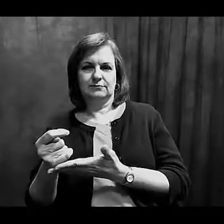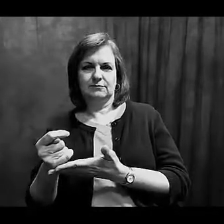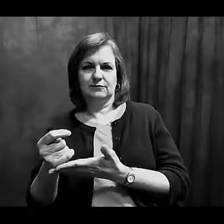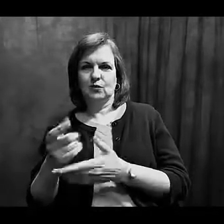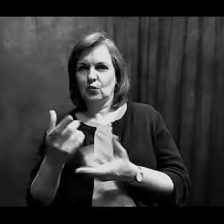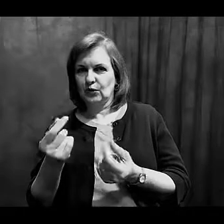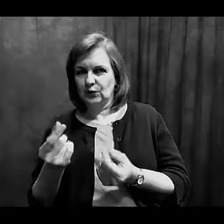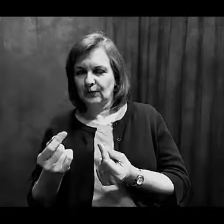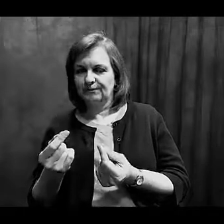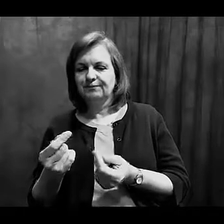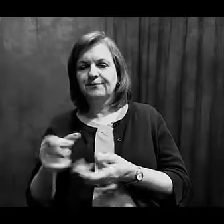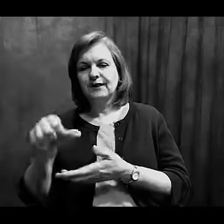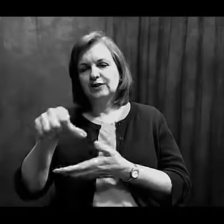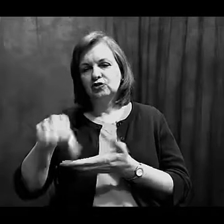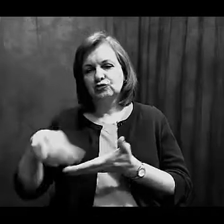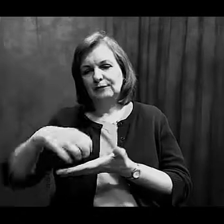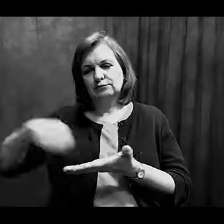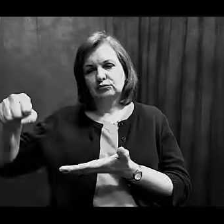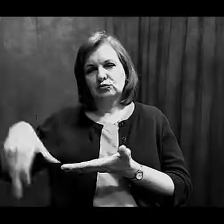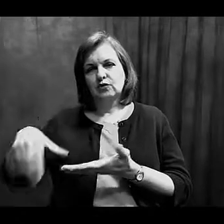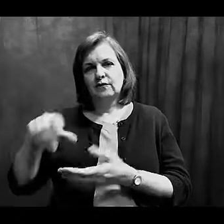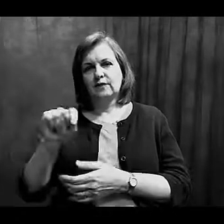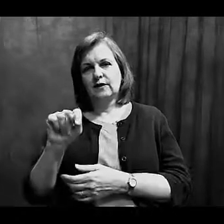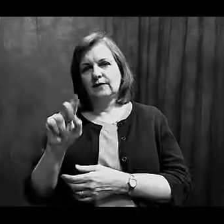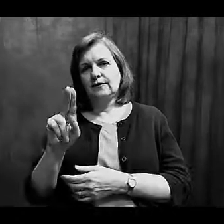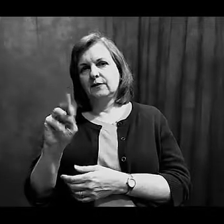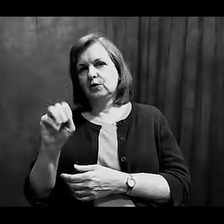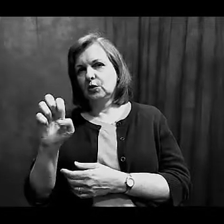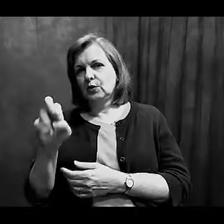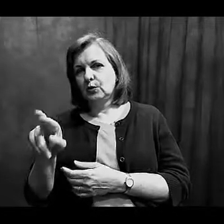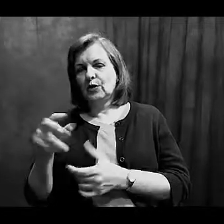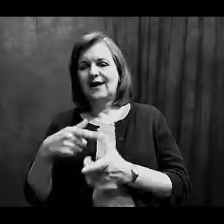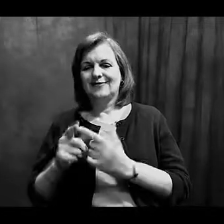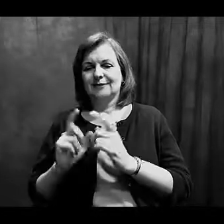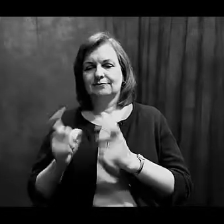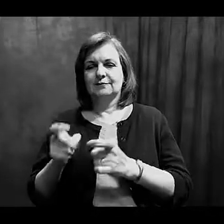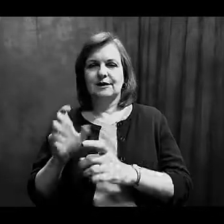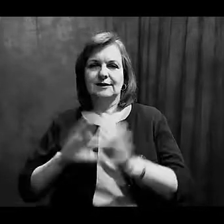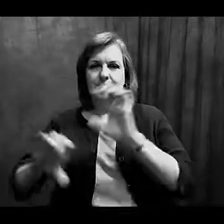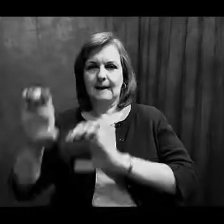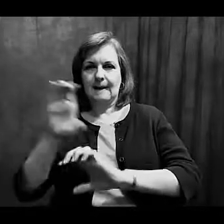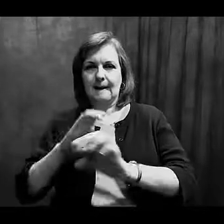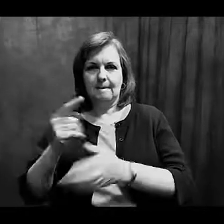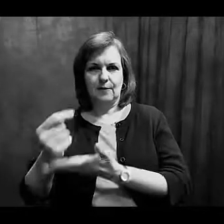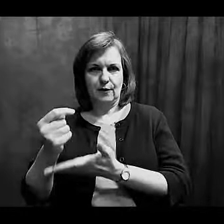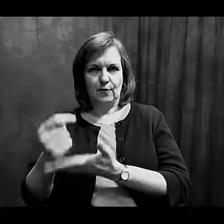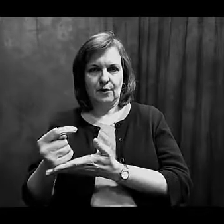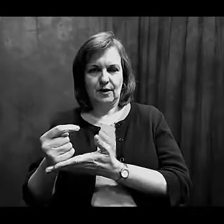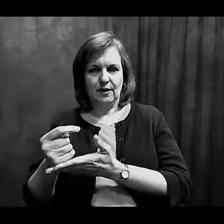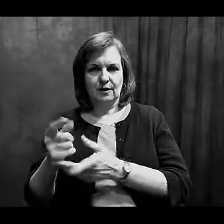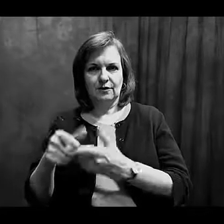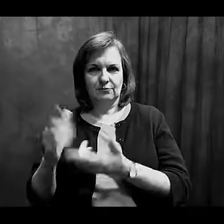typically involve surgery to remove the tumor itself and then chemo afterwards